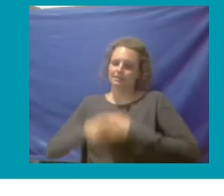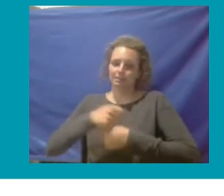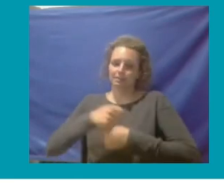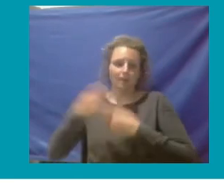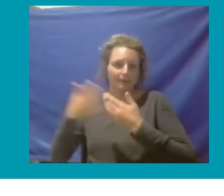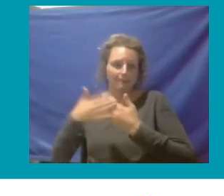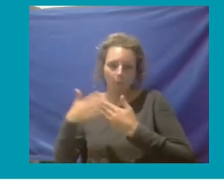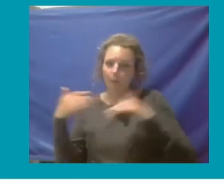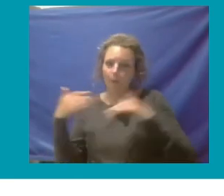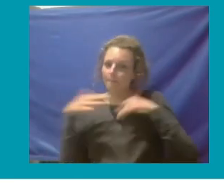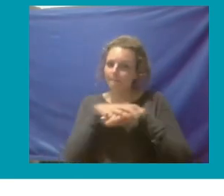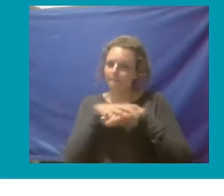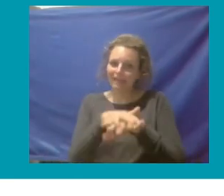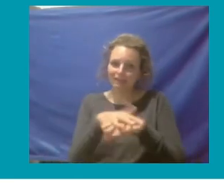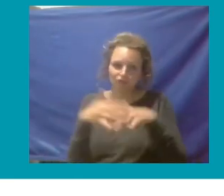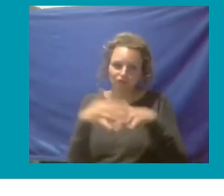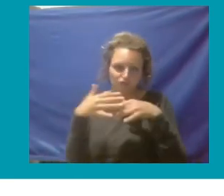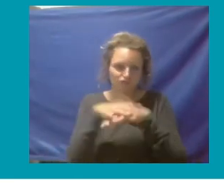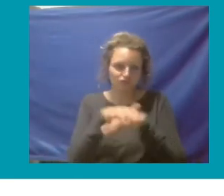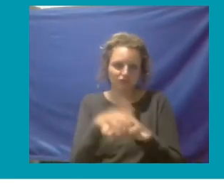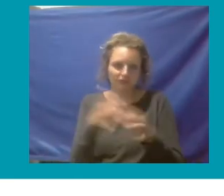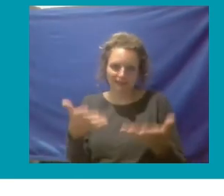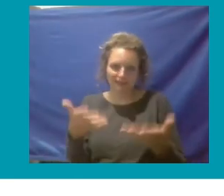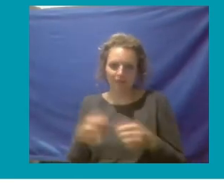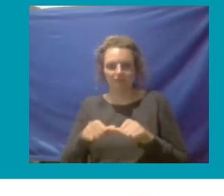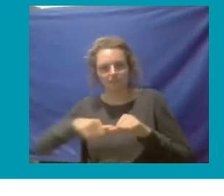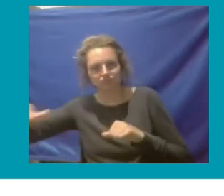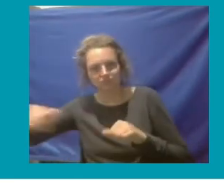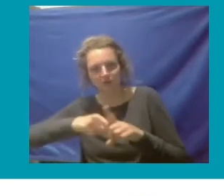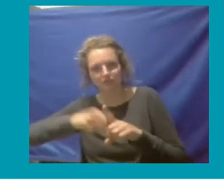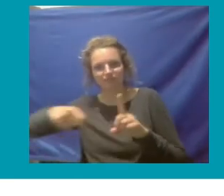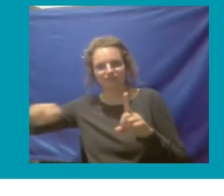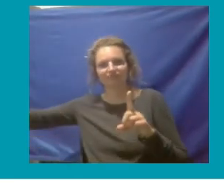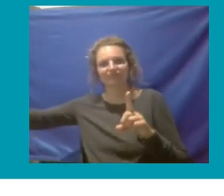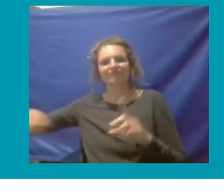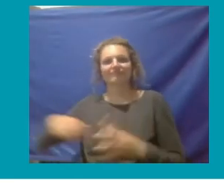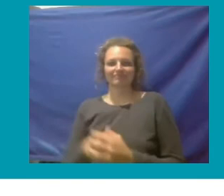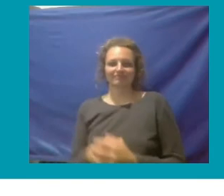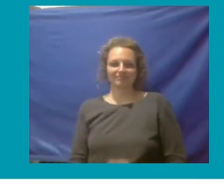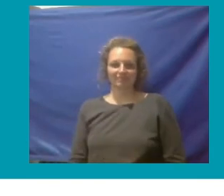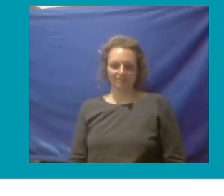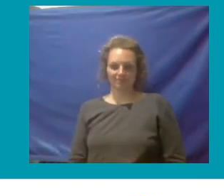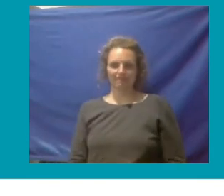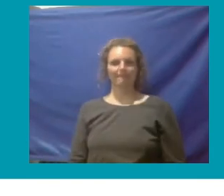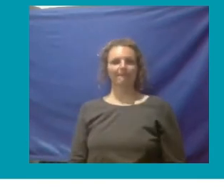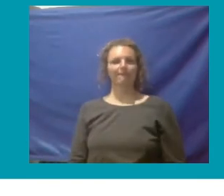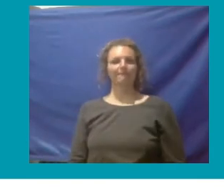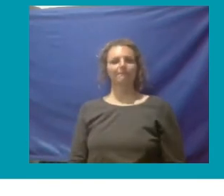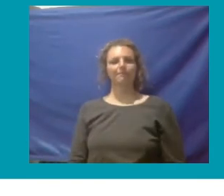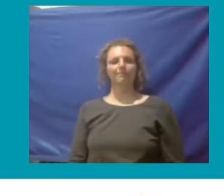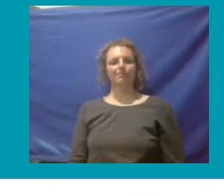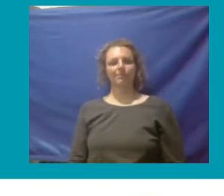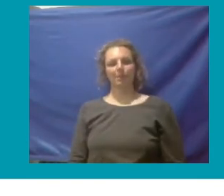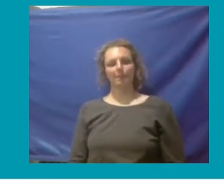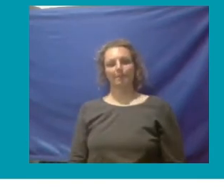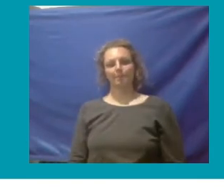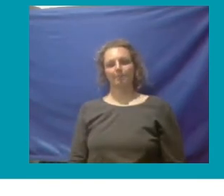That was a long answer to a short question, sorry. No, it's absolutely fine. I'm actually going to quickly jump in